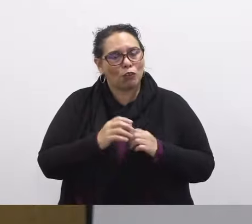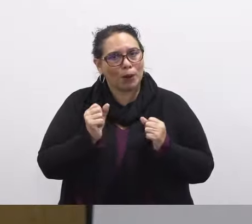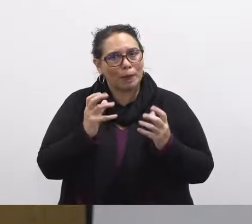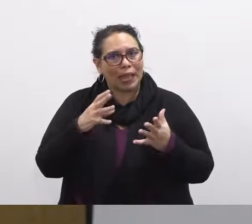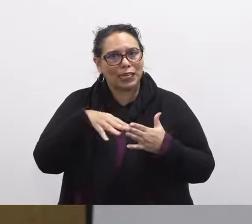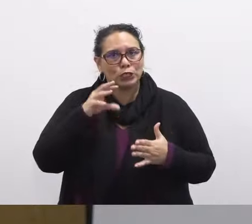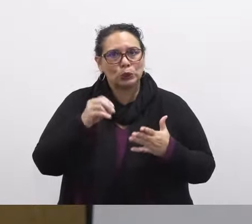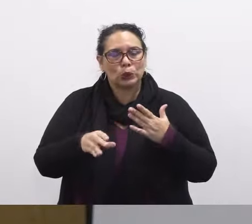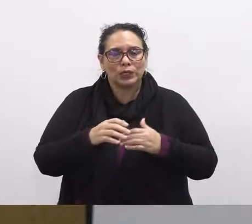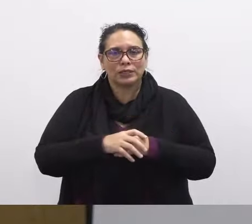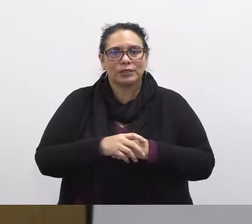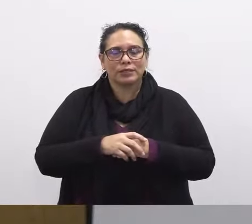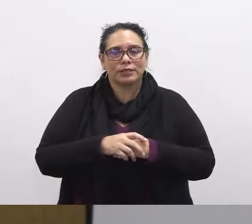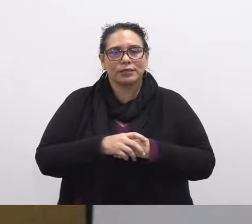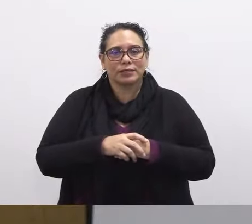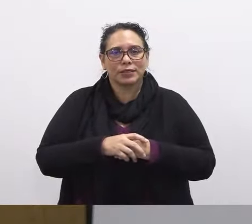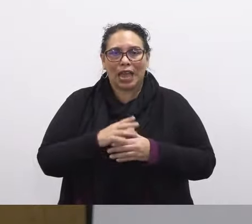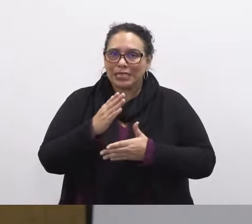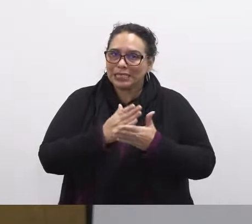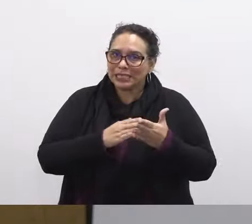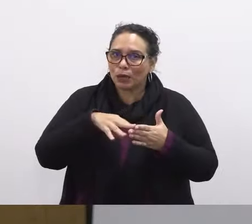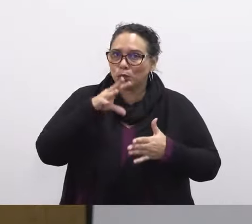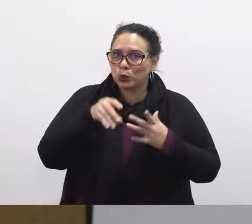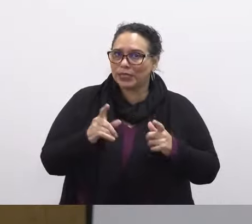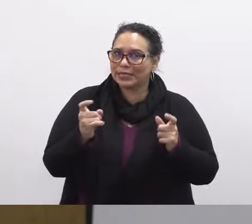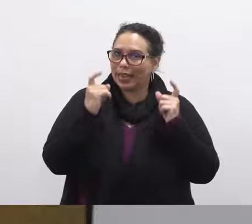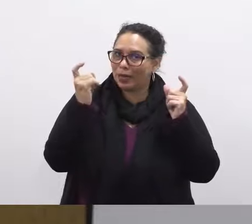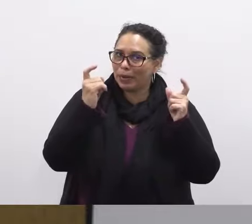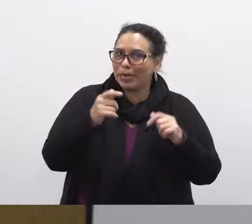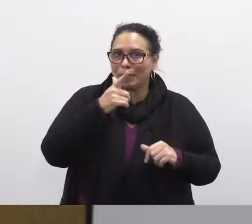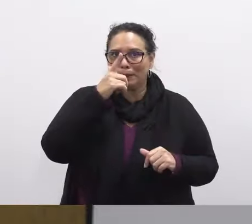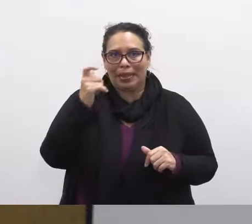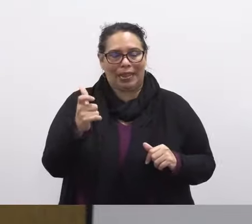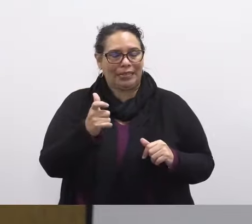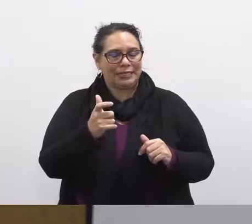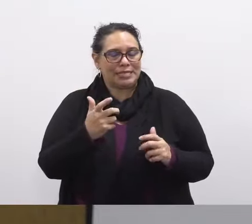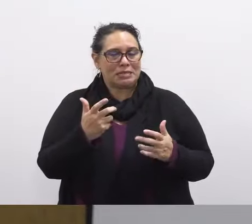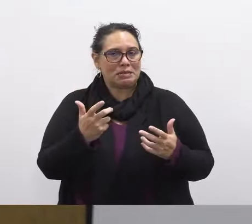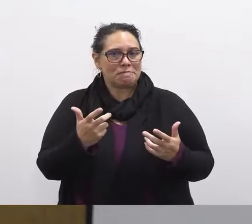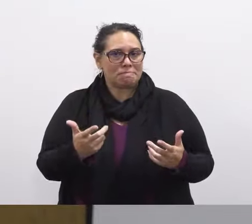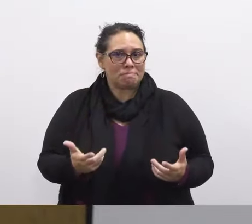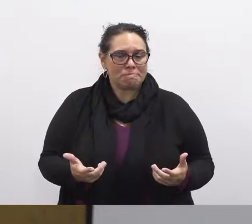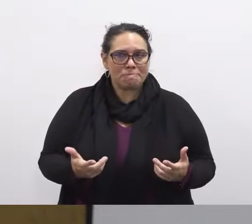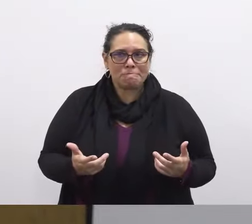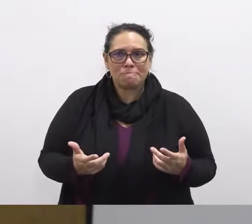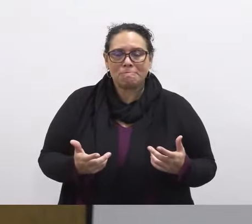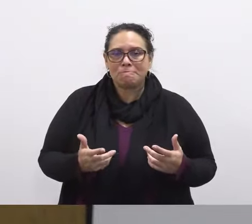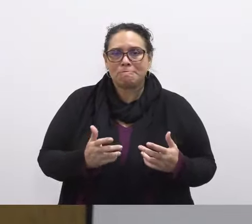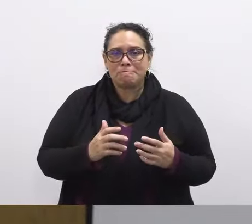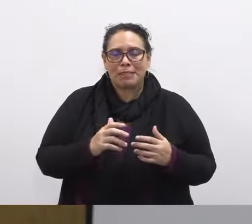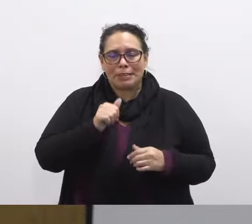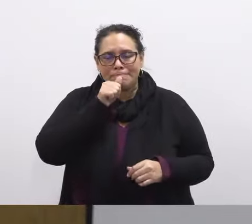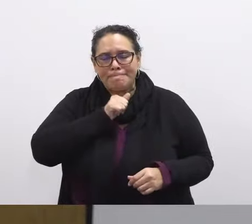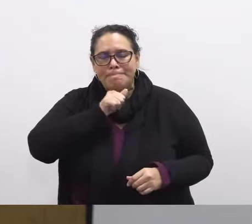There's going to be some students that are celebrating because how well they persevered through this semester,